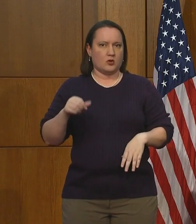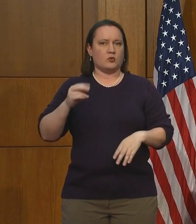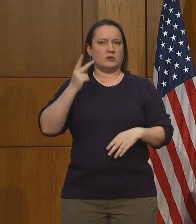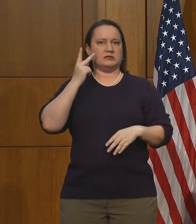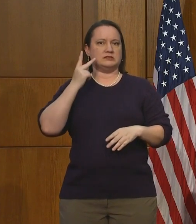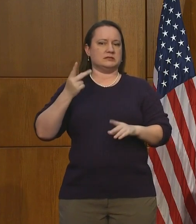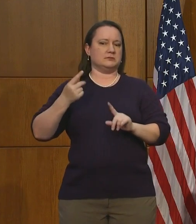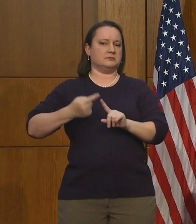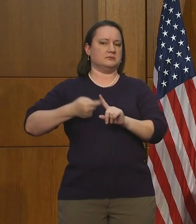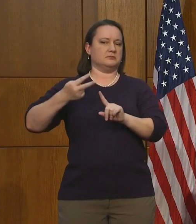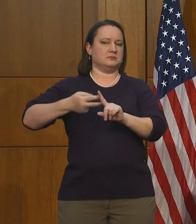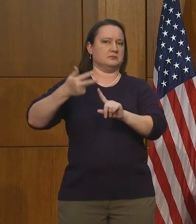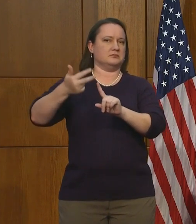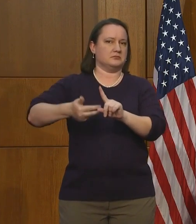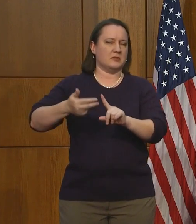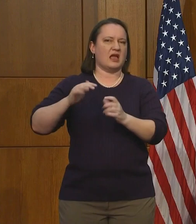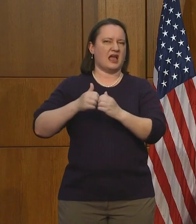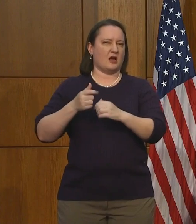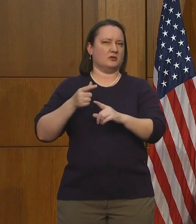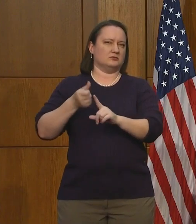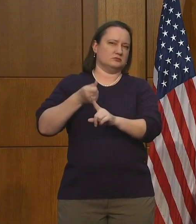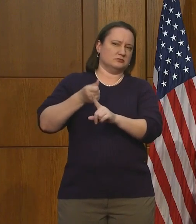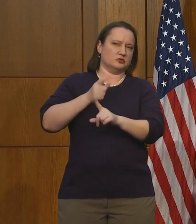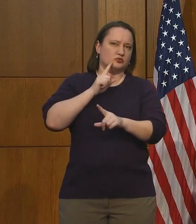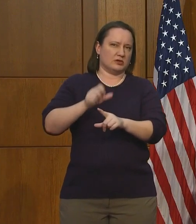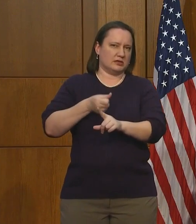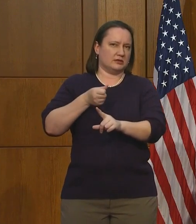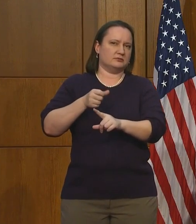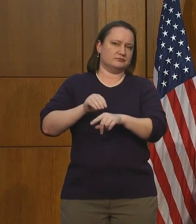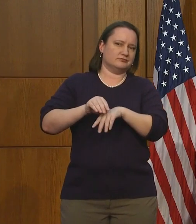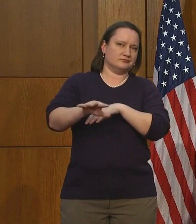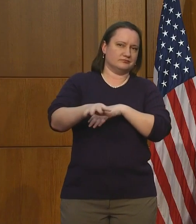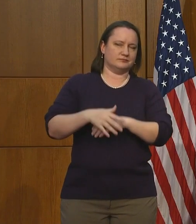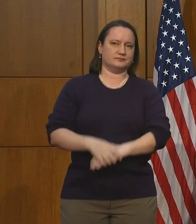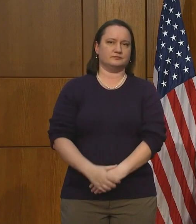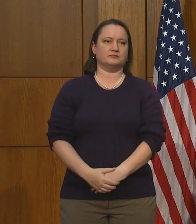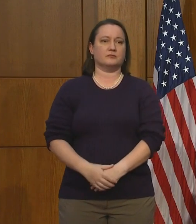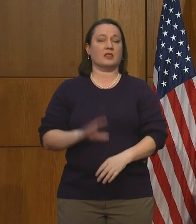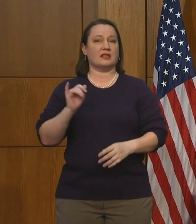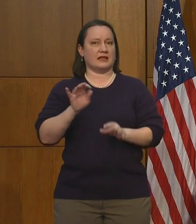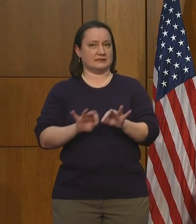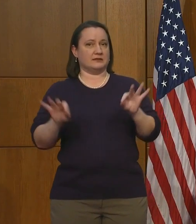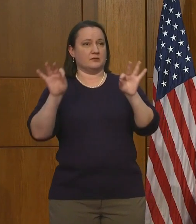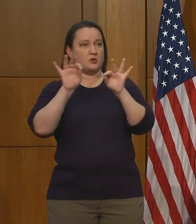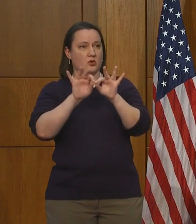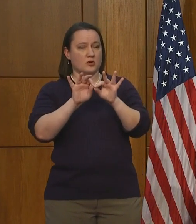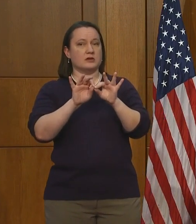RIGHT ALL THAT AND THAT WE'LL SEE HOW IT GOES NEXT COUPLE